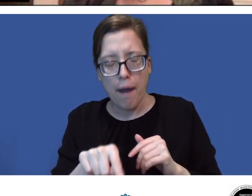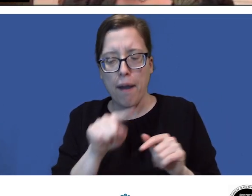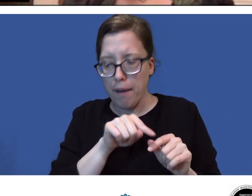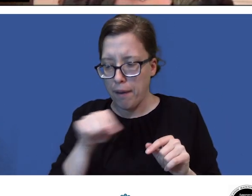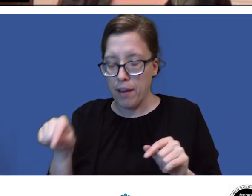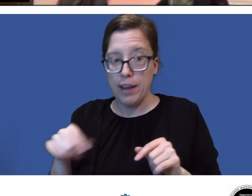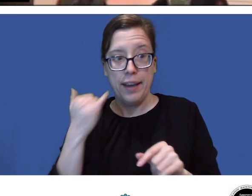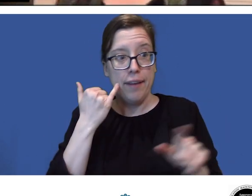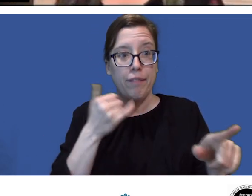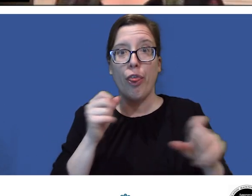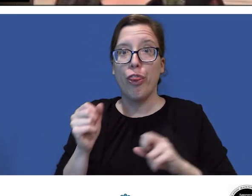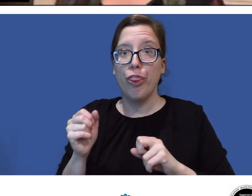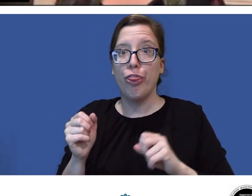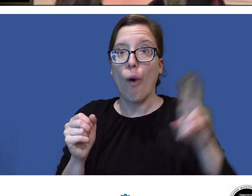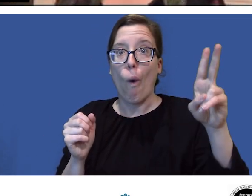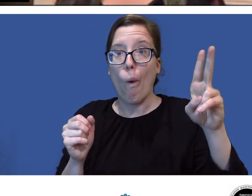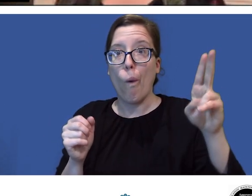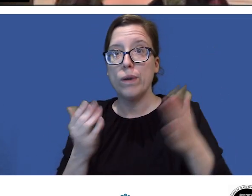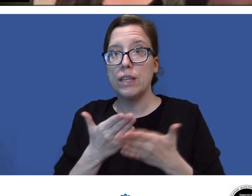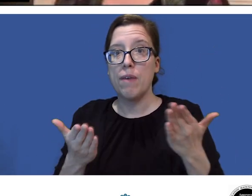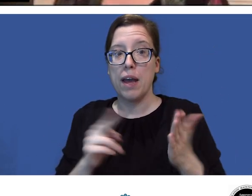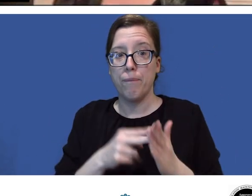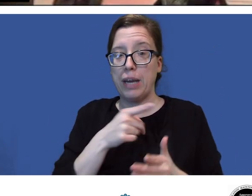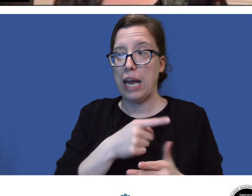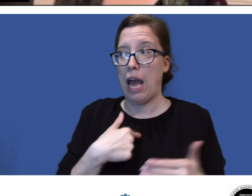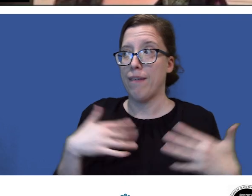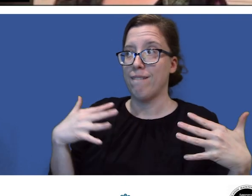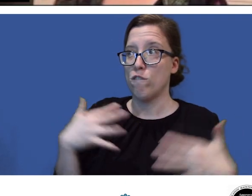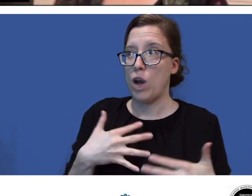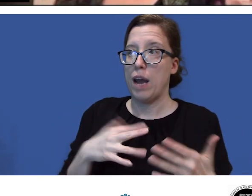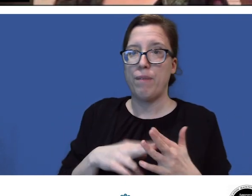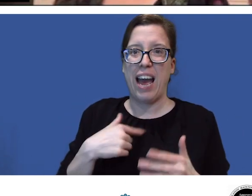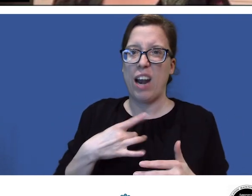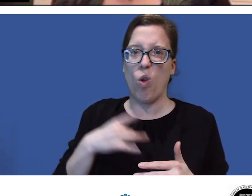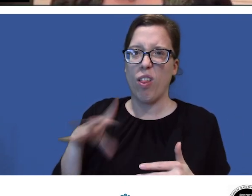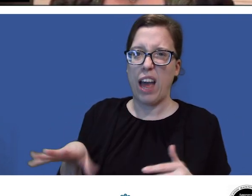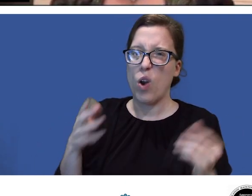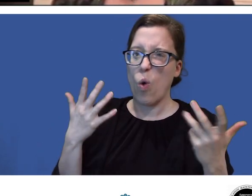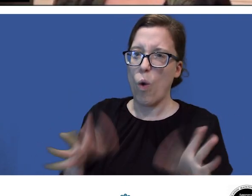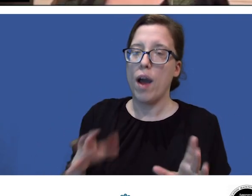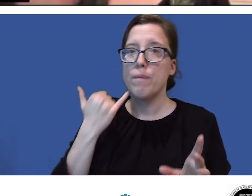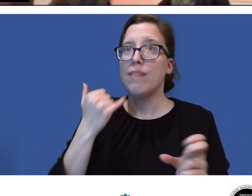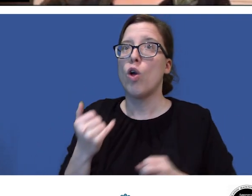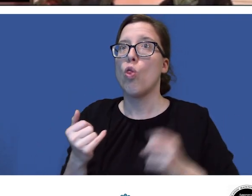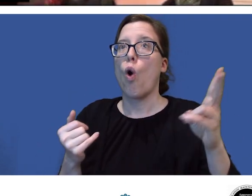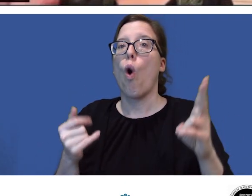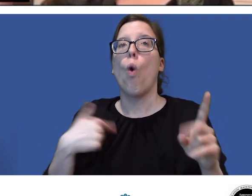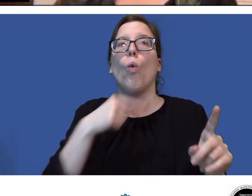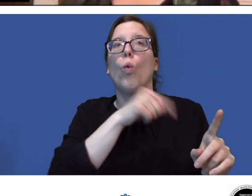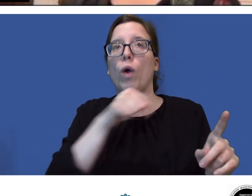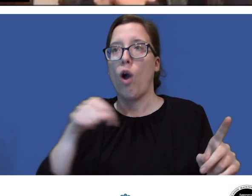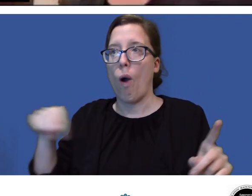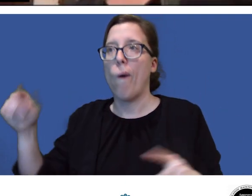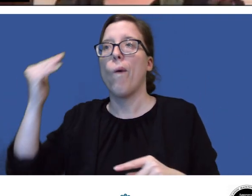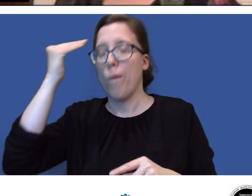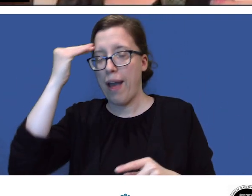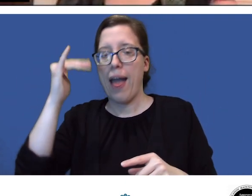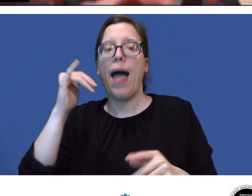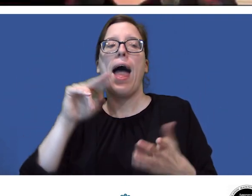way. Then, if the kid throws something, it means I'm afraid of it, not I don't like it, I don't want it. If he throws something, we're